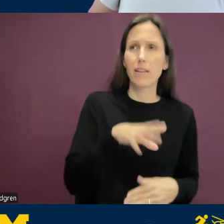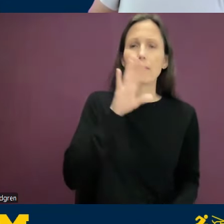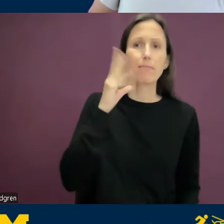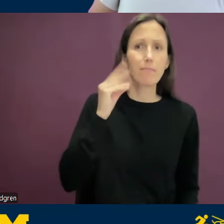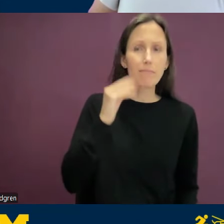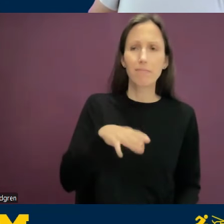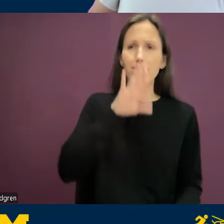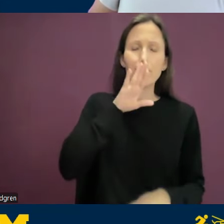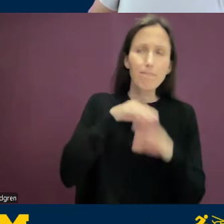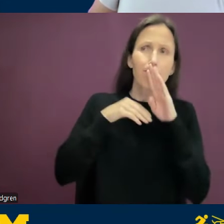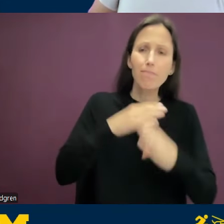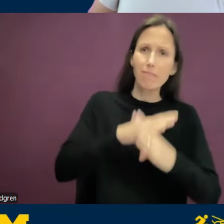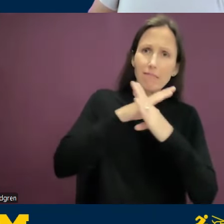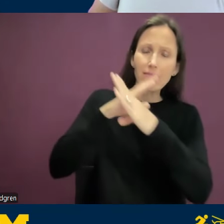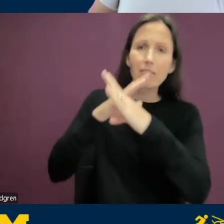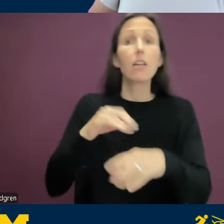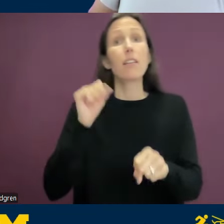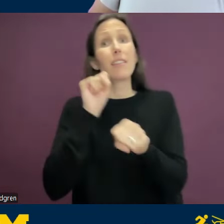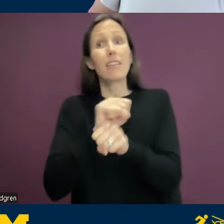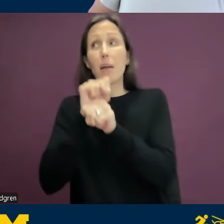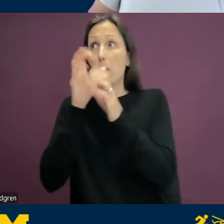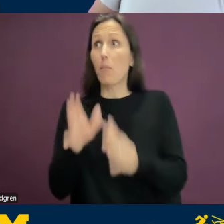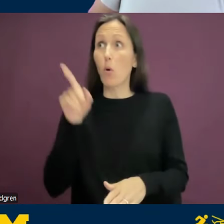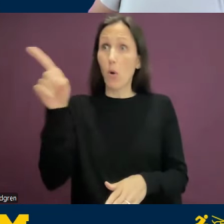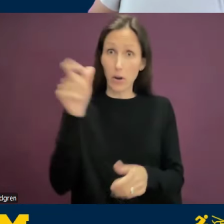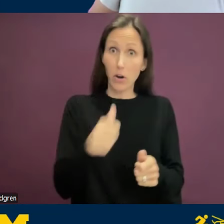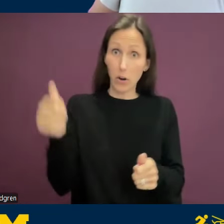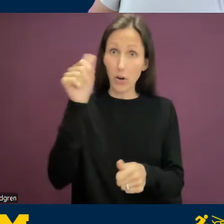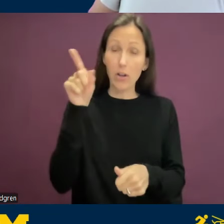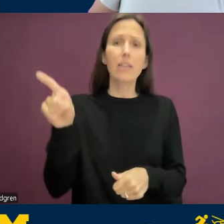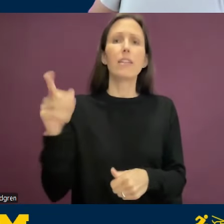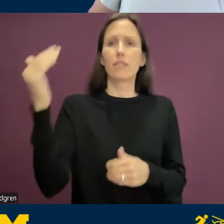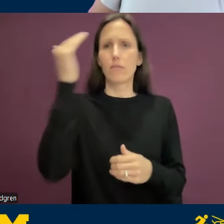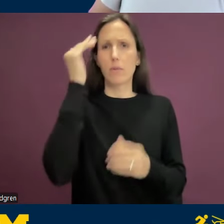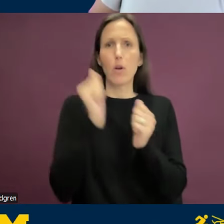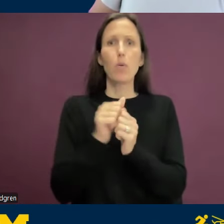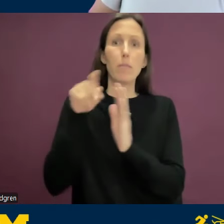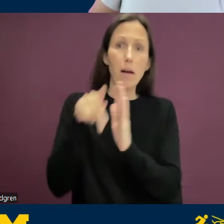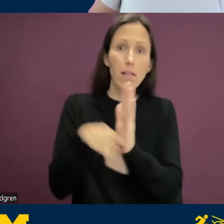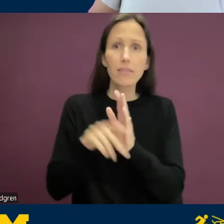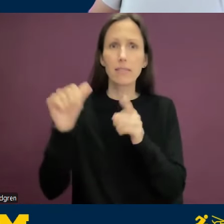The employer is familiar with the systems, policies, and practices in place within the organization.